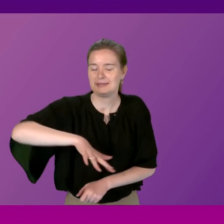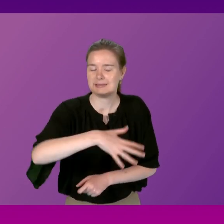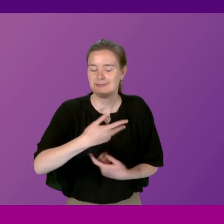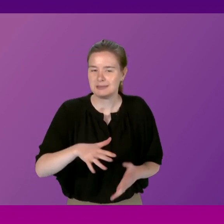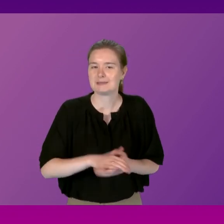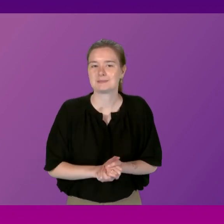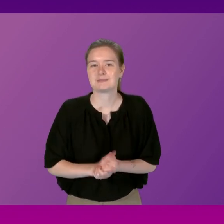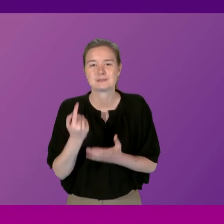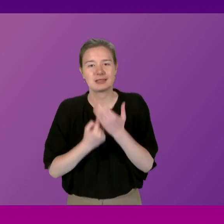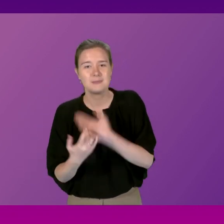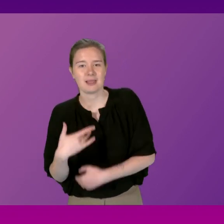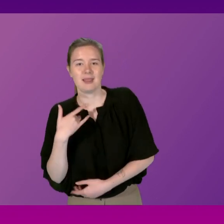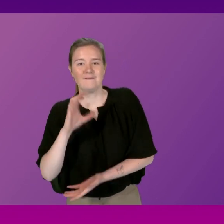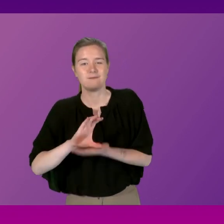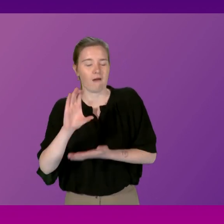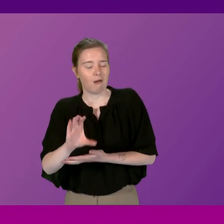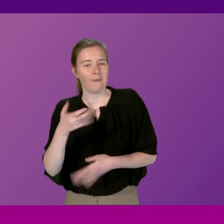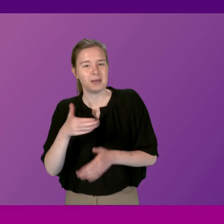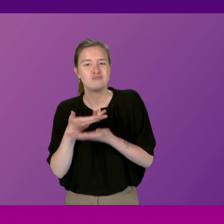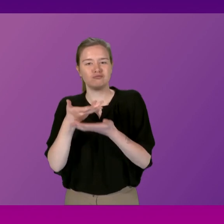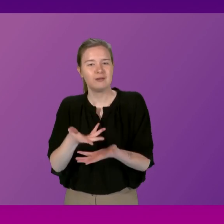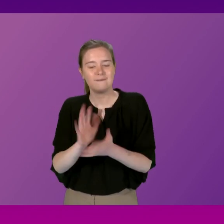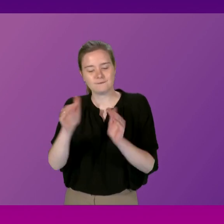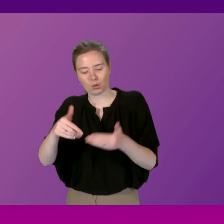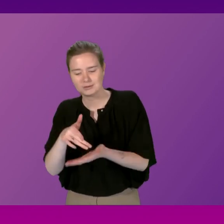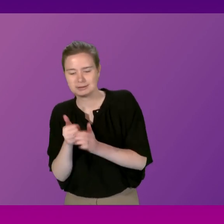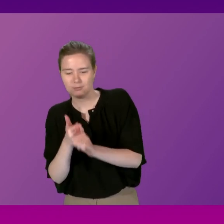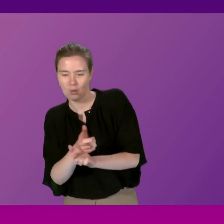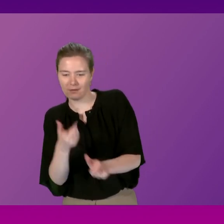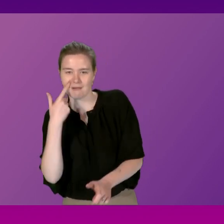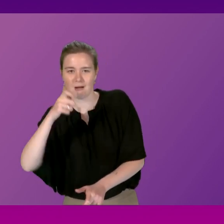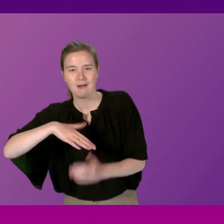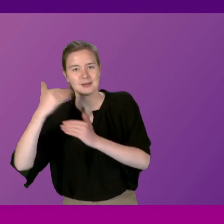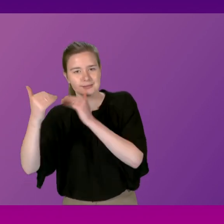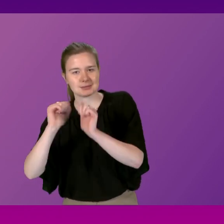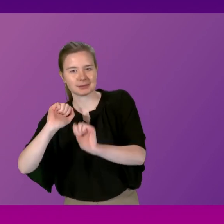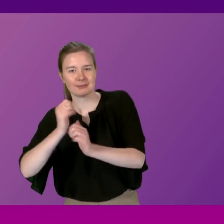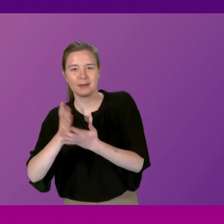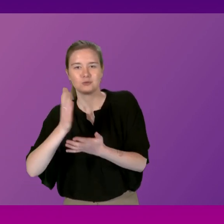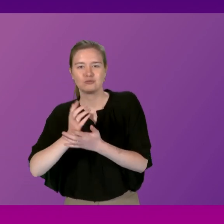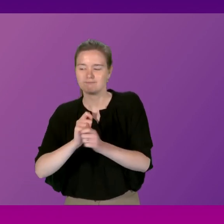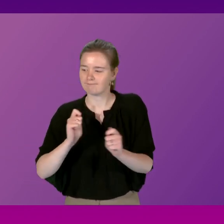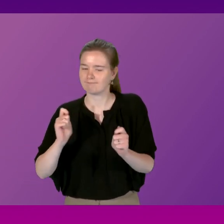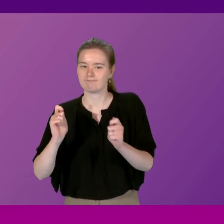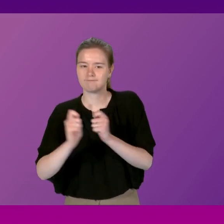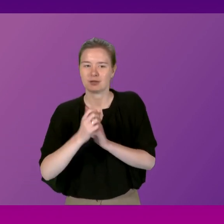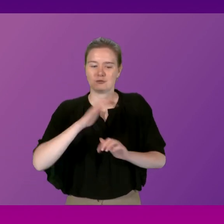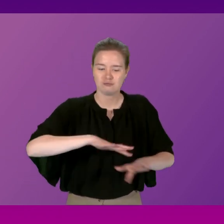The independent living fund provides focused support for young adults who are making the transition from childhood to adulthood.